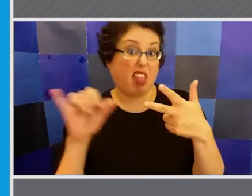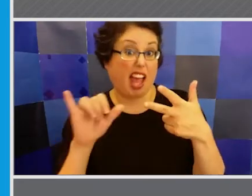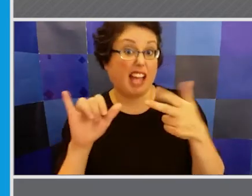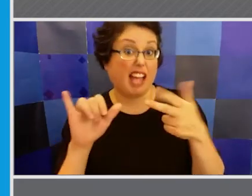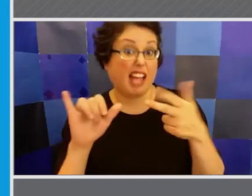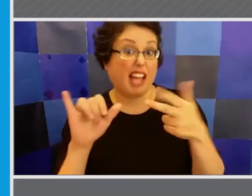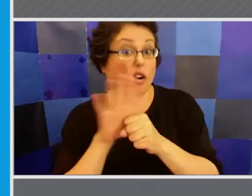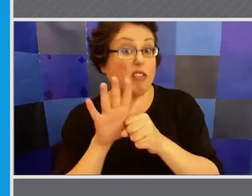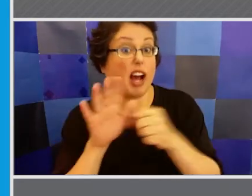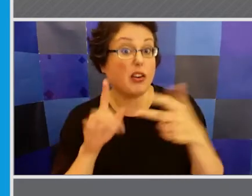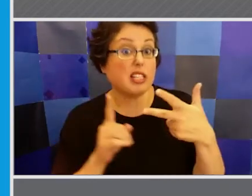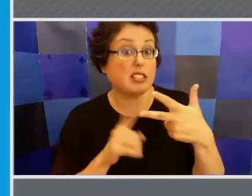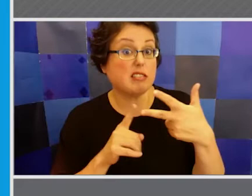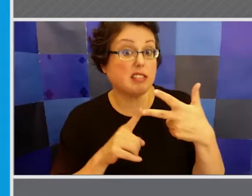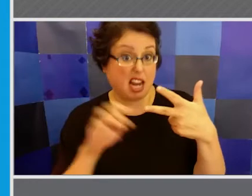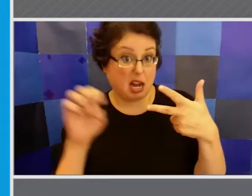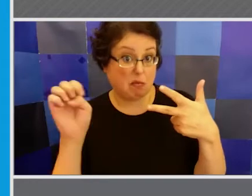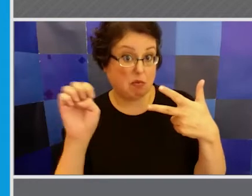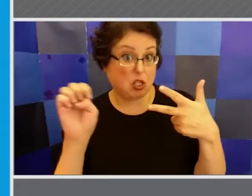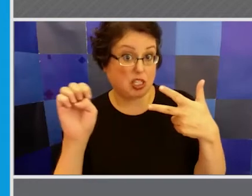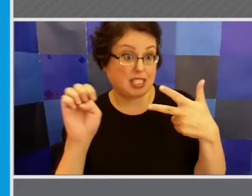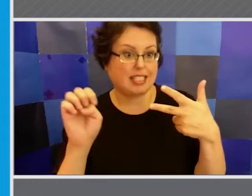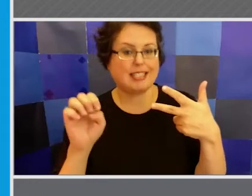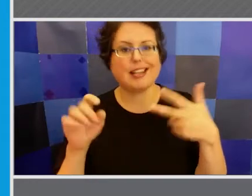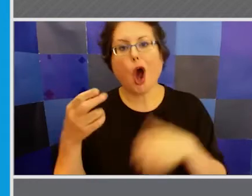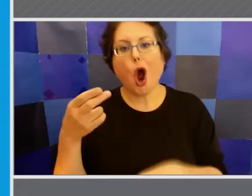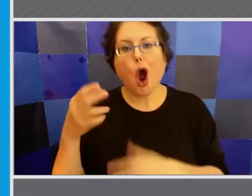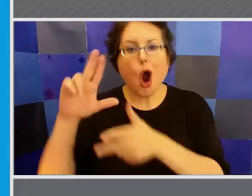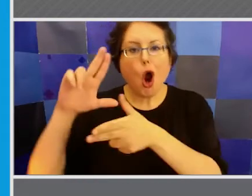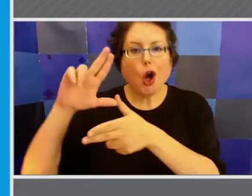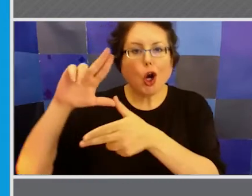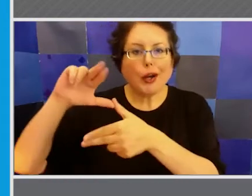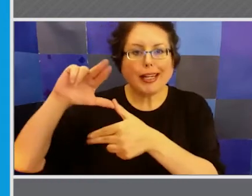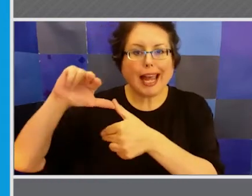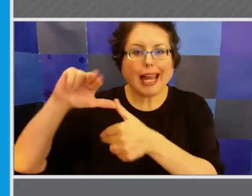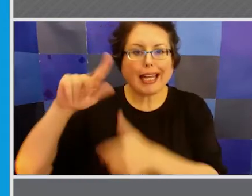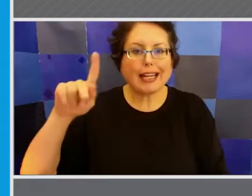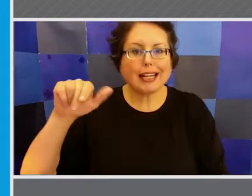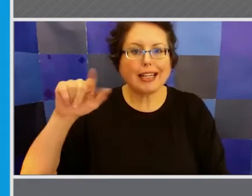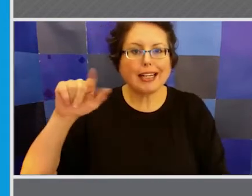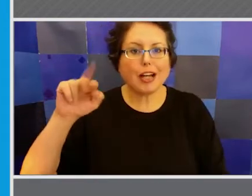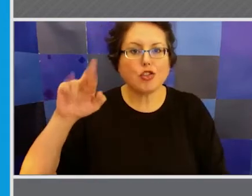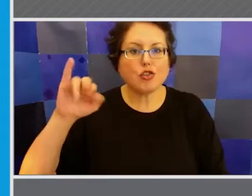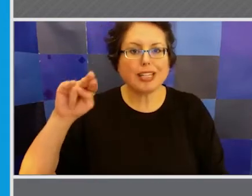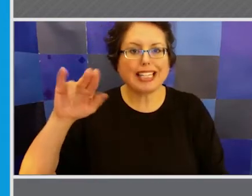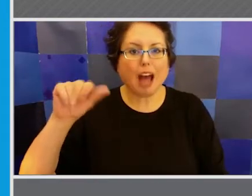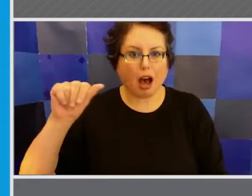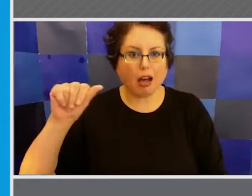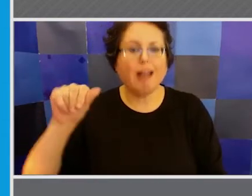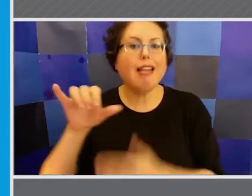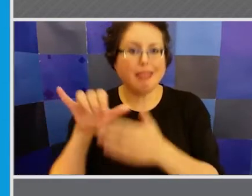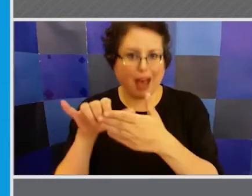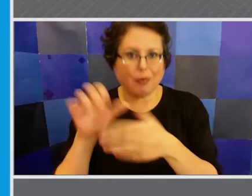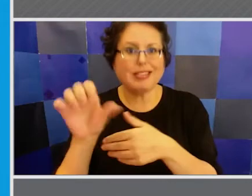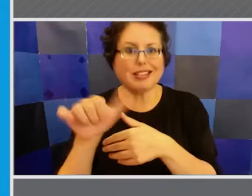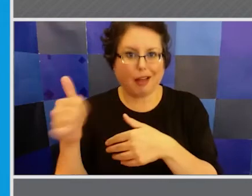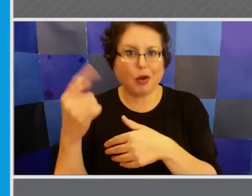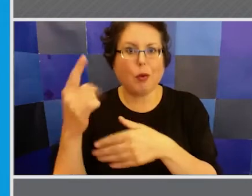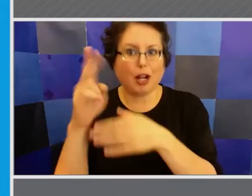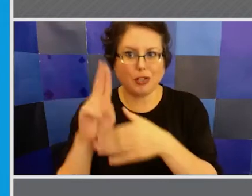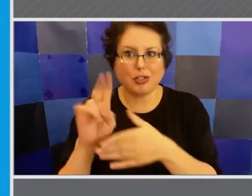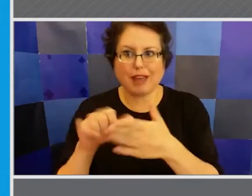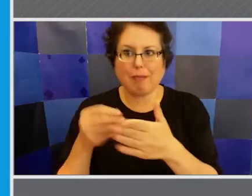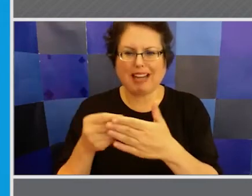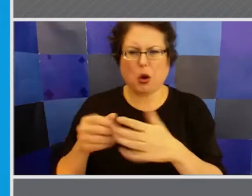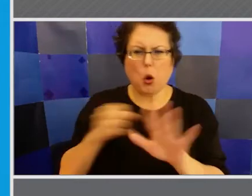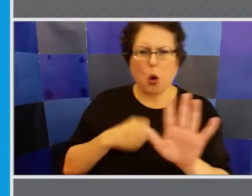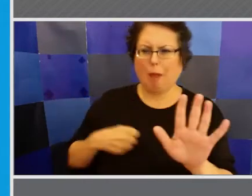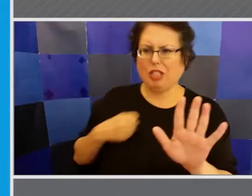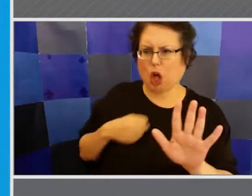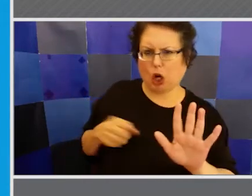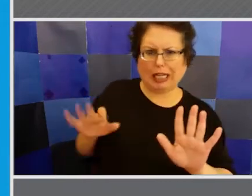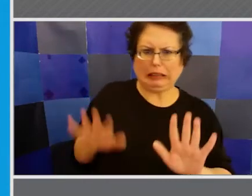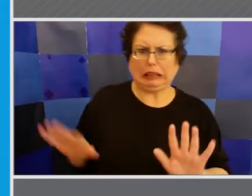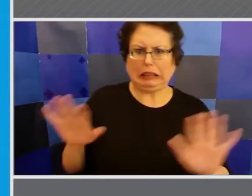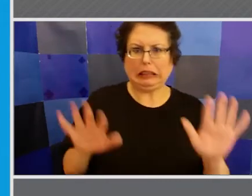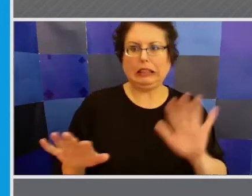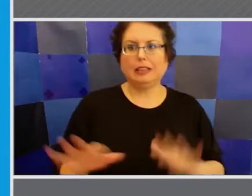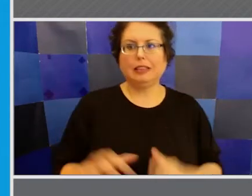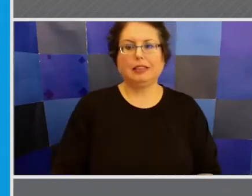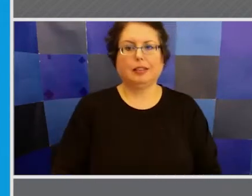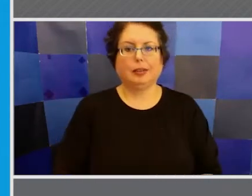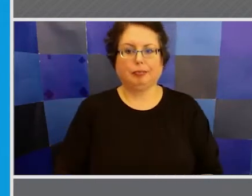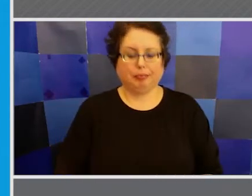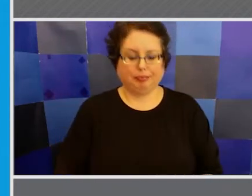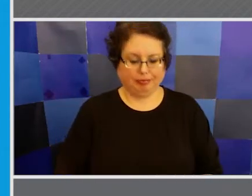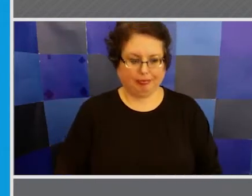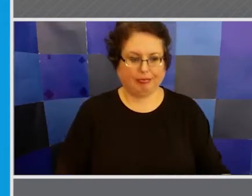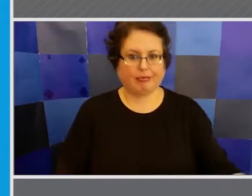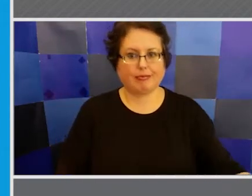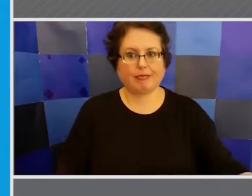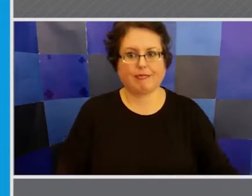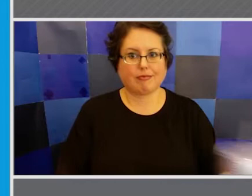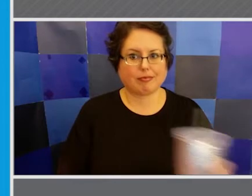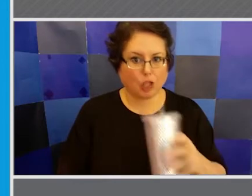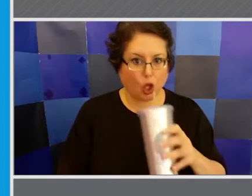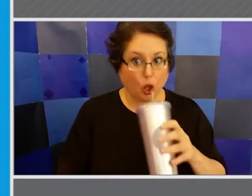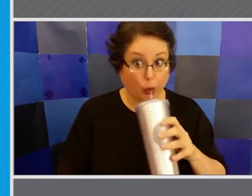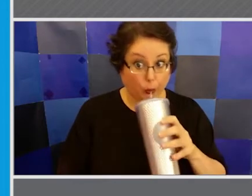Hurricane Katrina that was another use of urgent need funds.